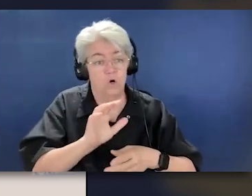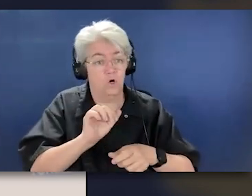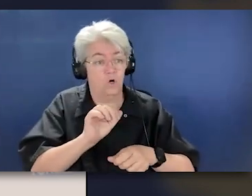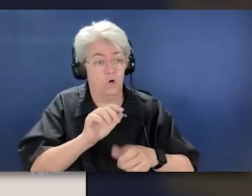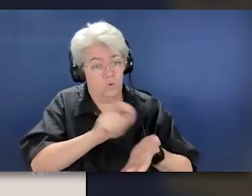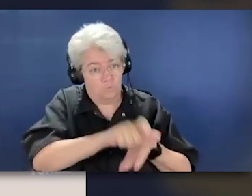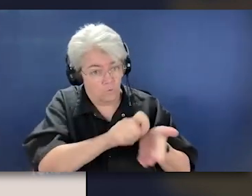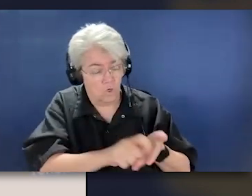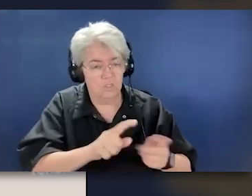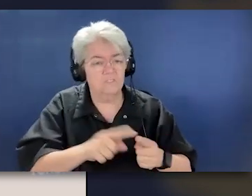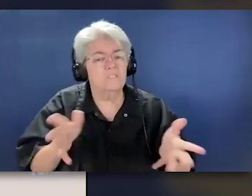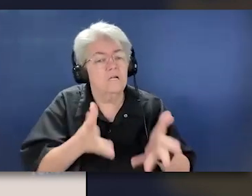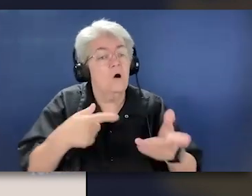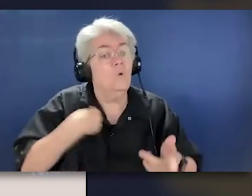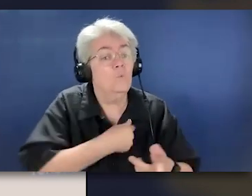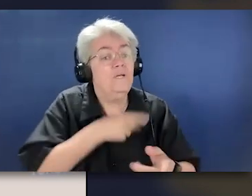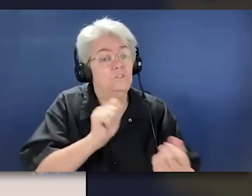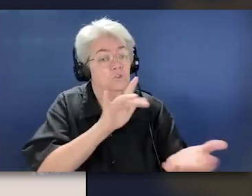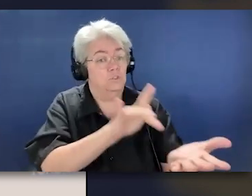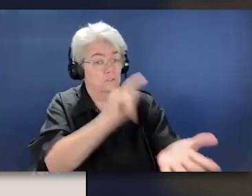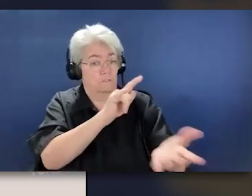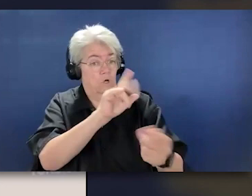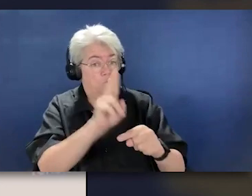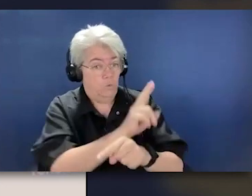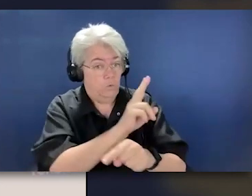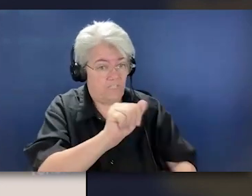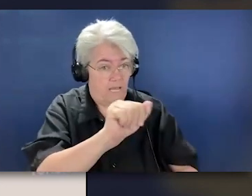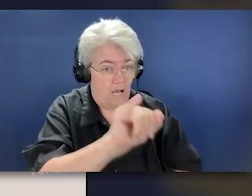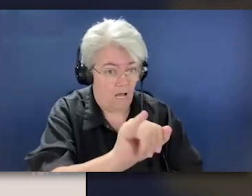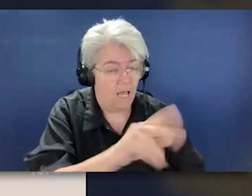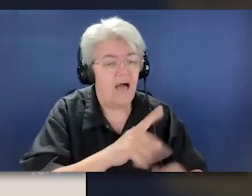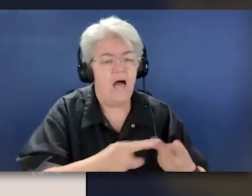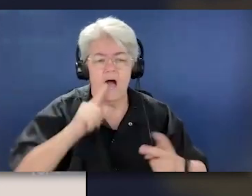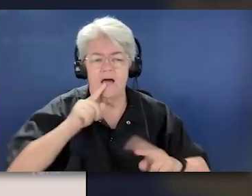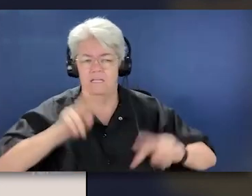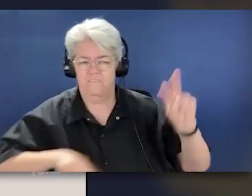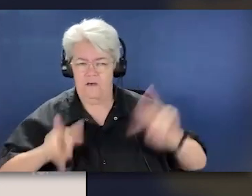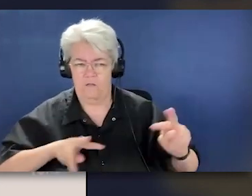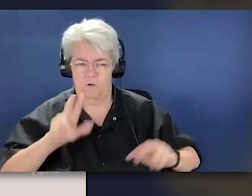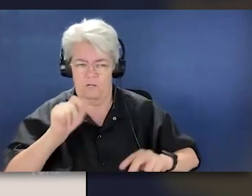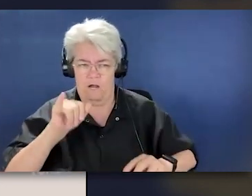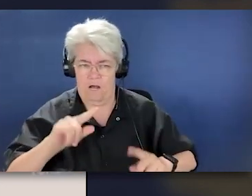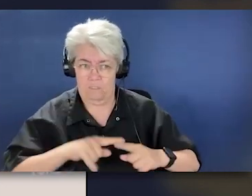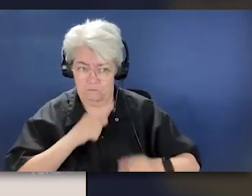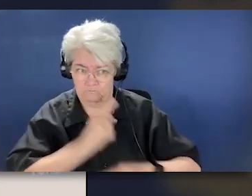and critical evaluators of AI, ensuring that technology serves as a tool for enhancing rather